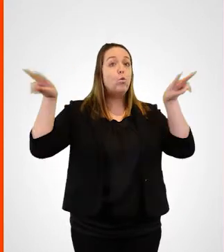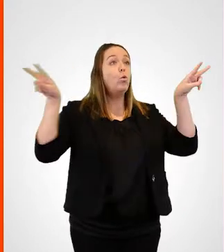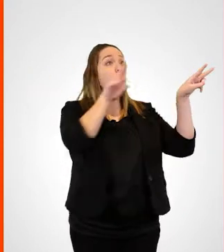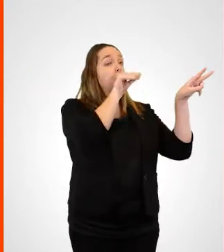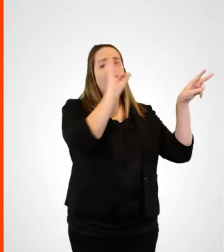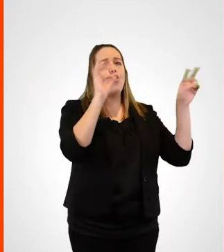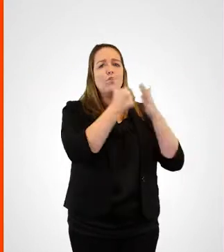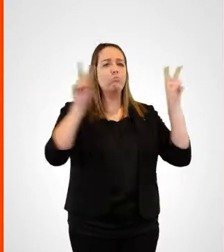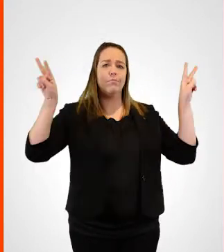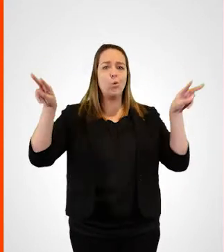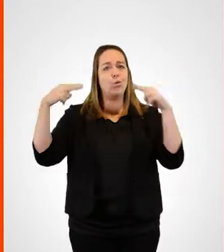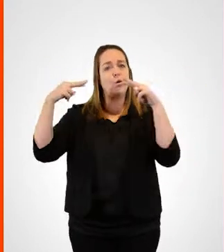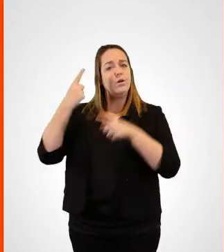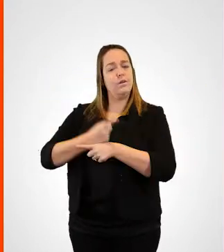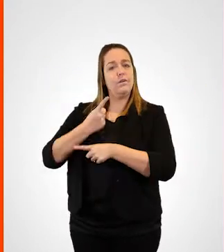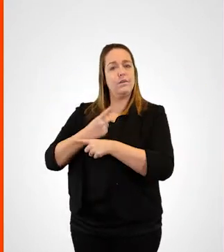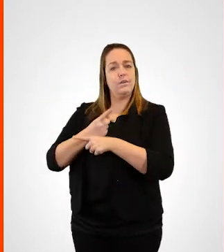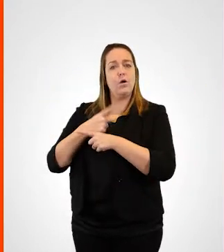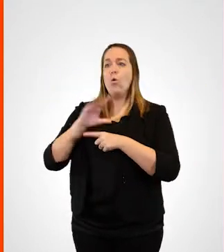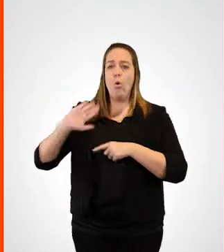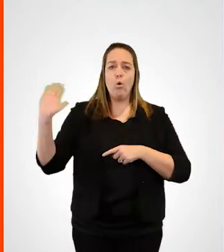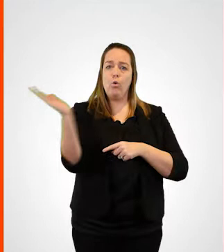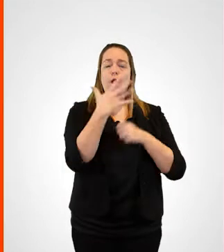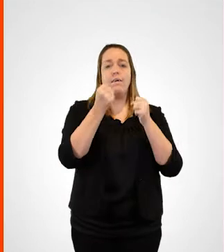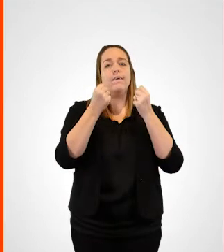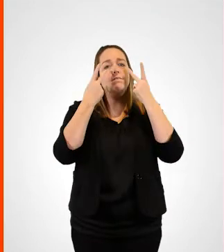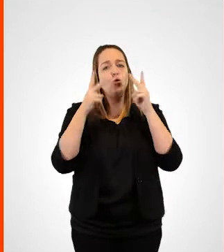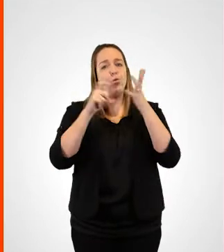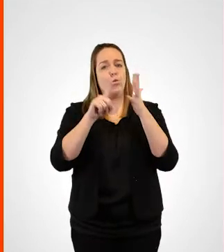we look at people because we all make use of visual cues in communication.